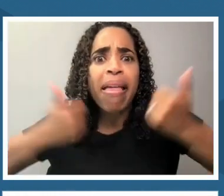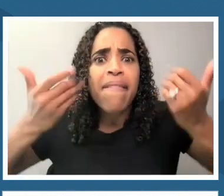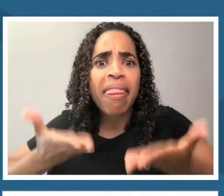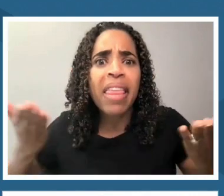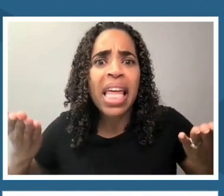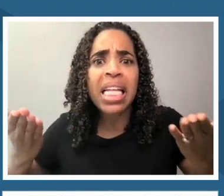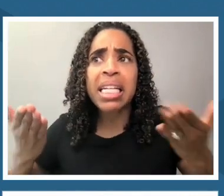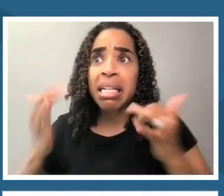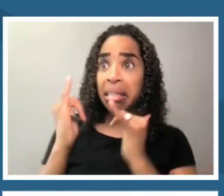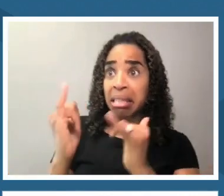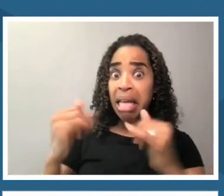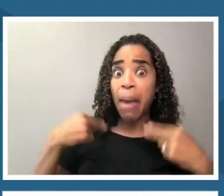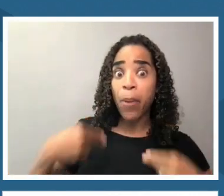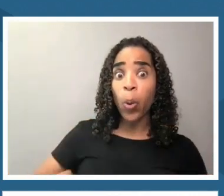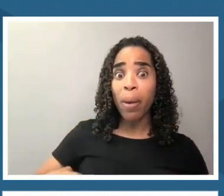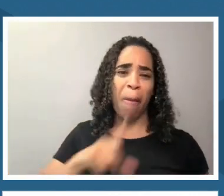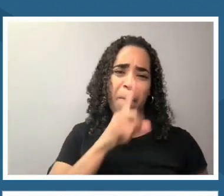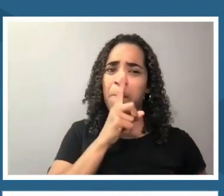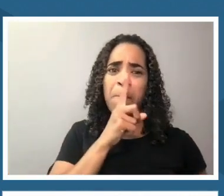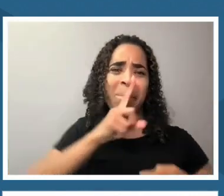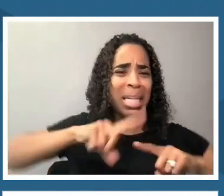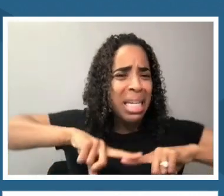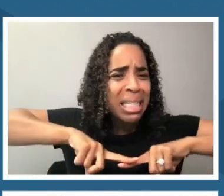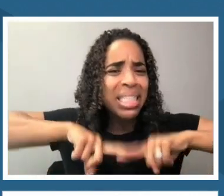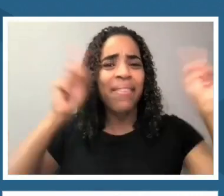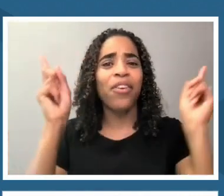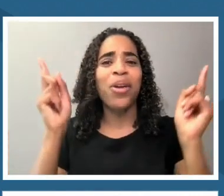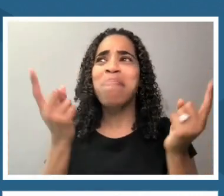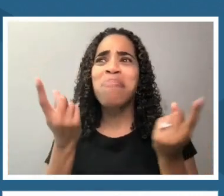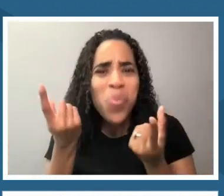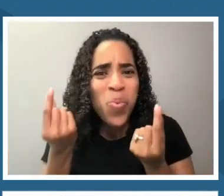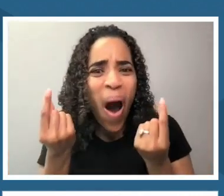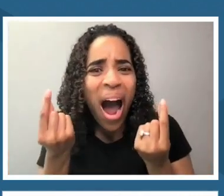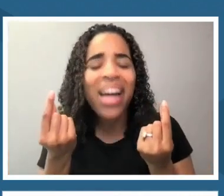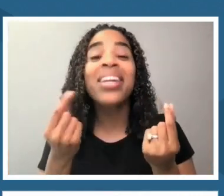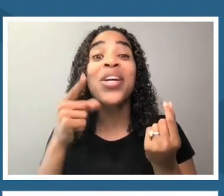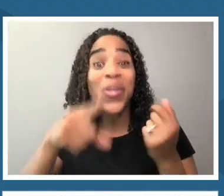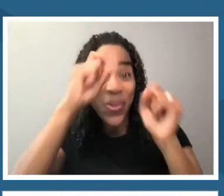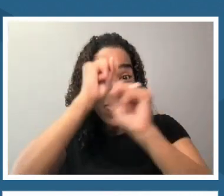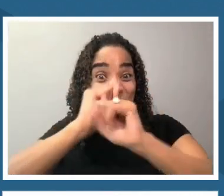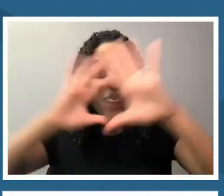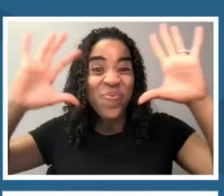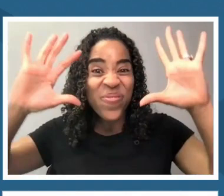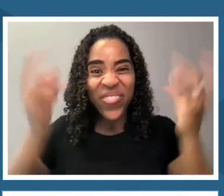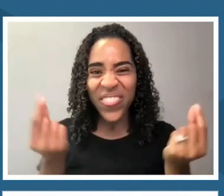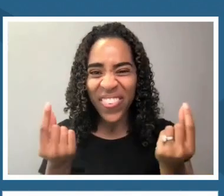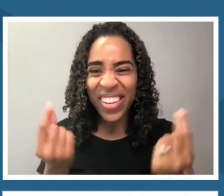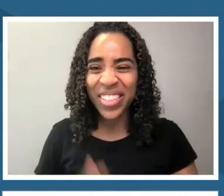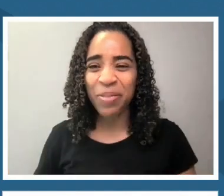here on earth what might it be like um so what are some of the things that